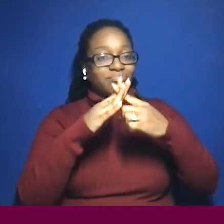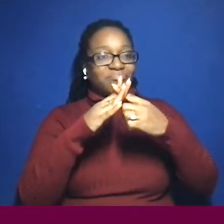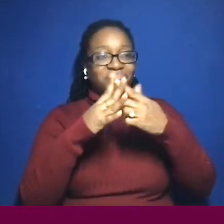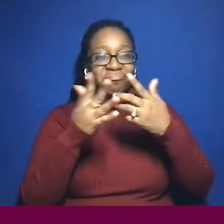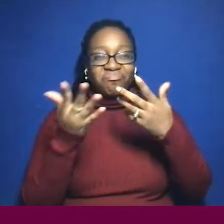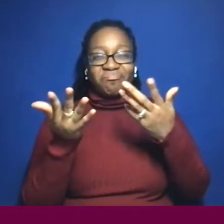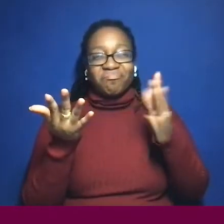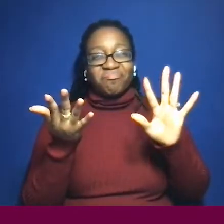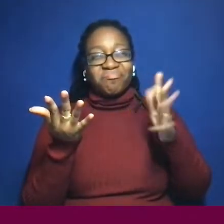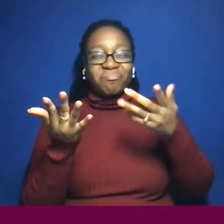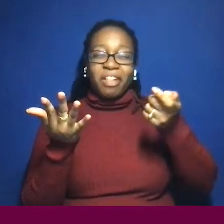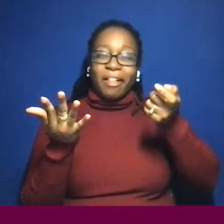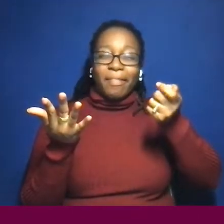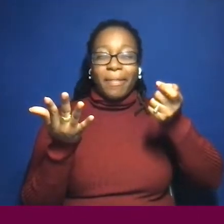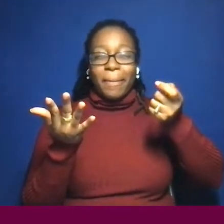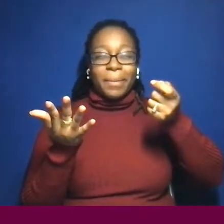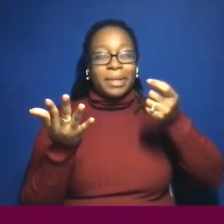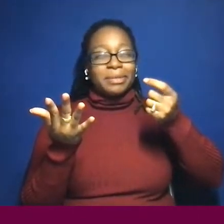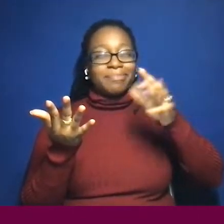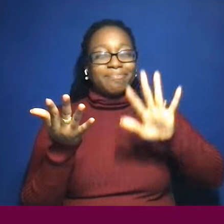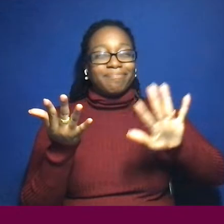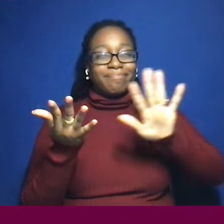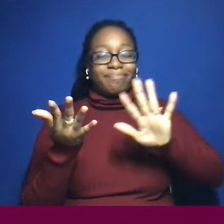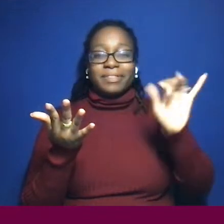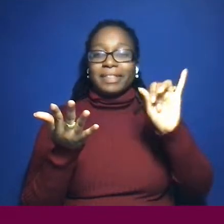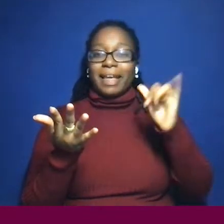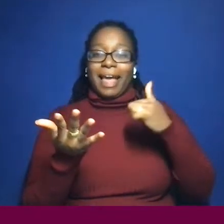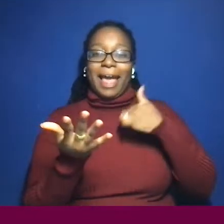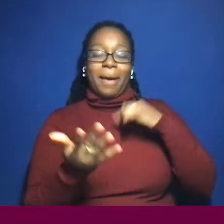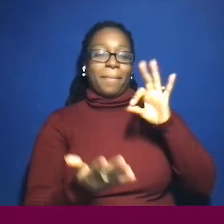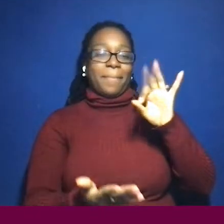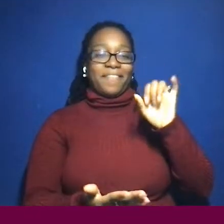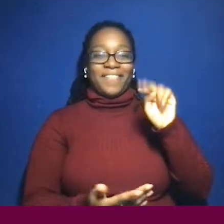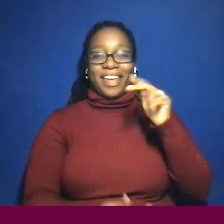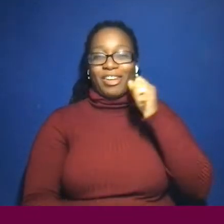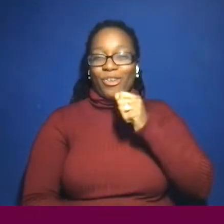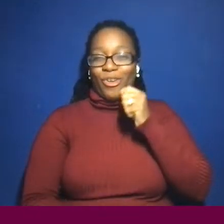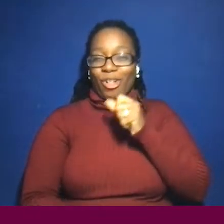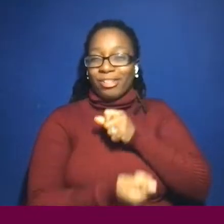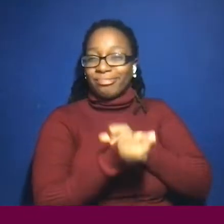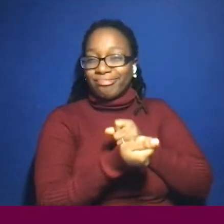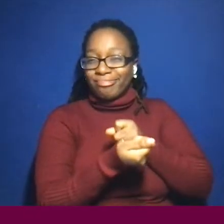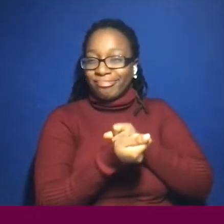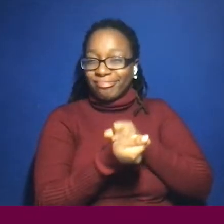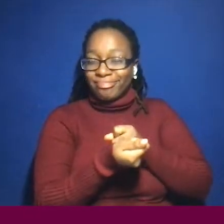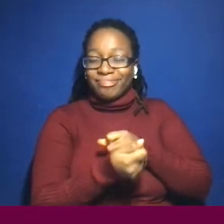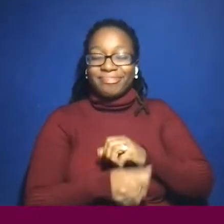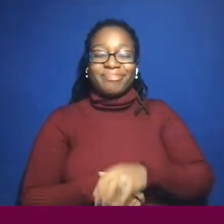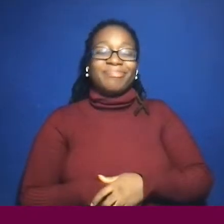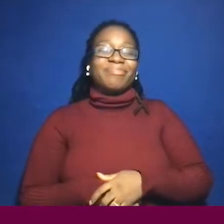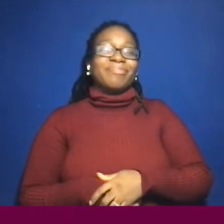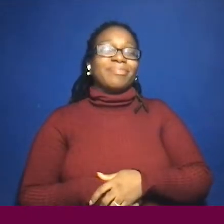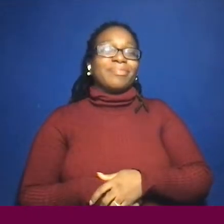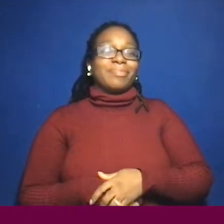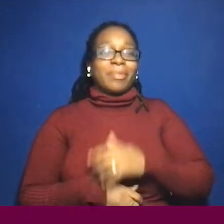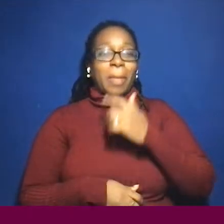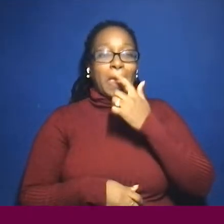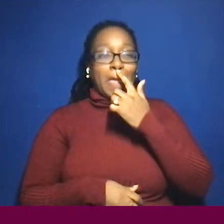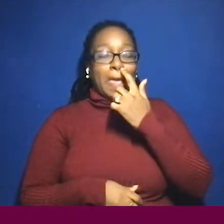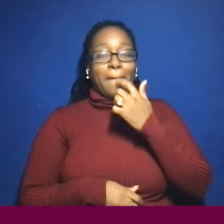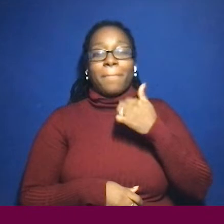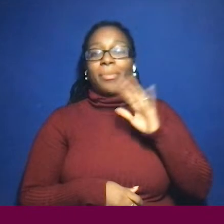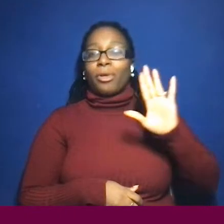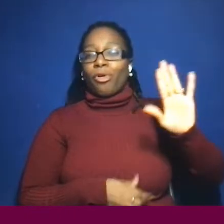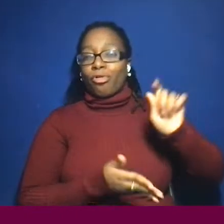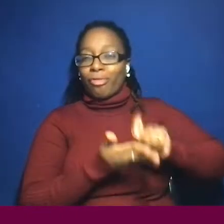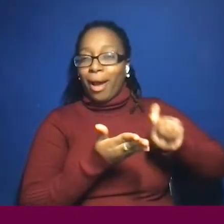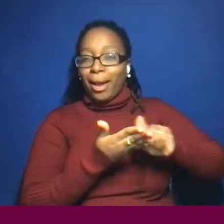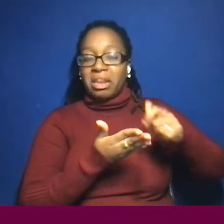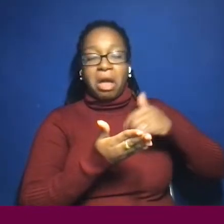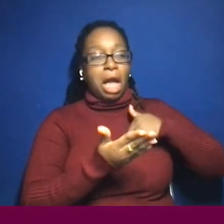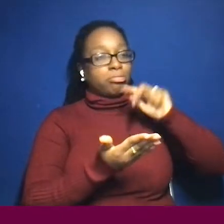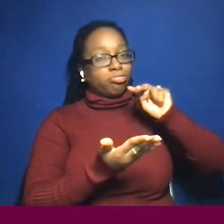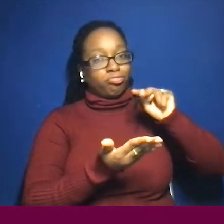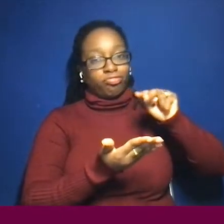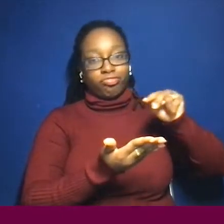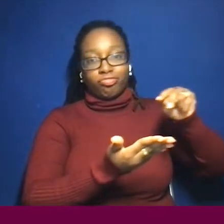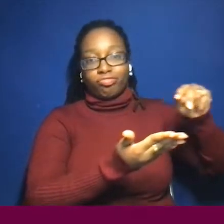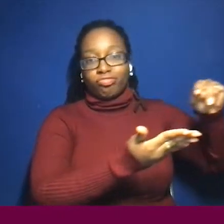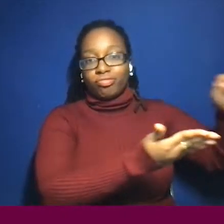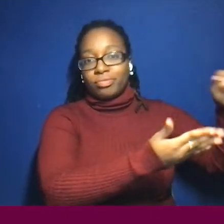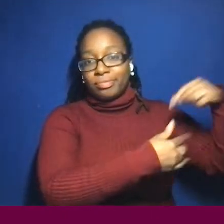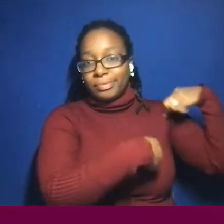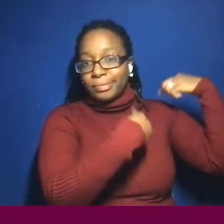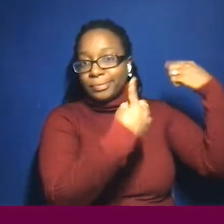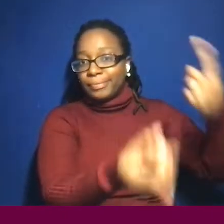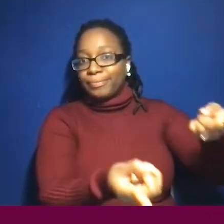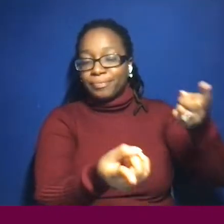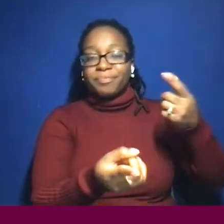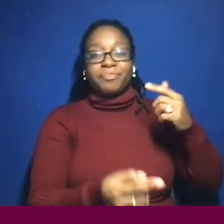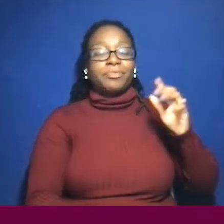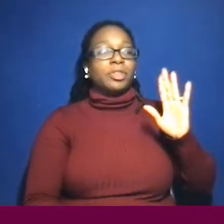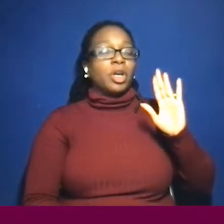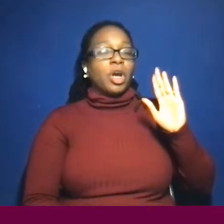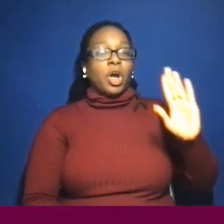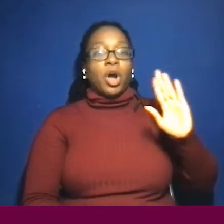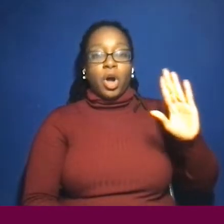just a little bit of being a fan girl. So I've followed Sheri's writing from her Publica days,